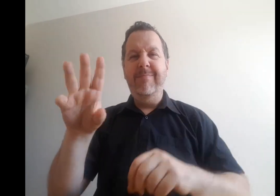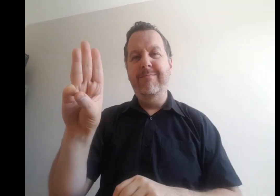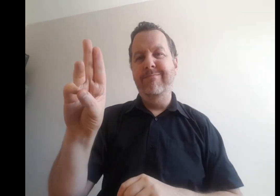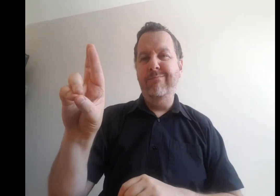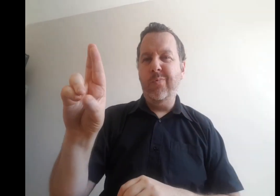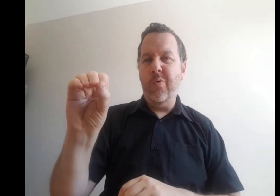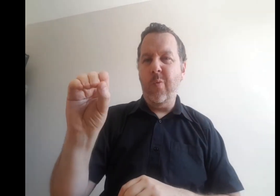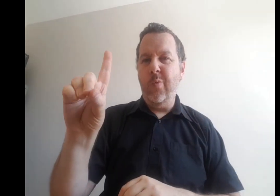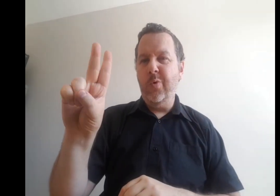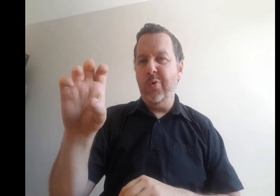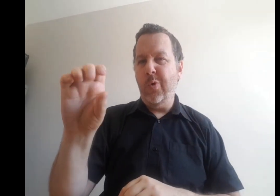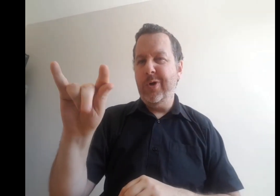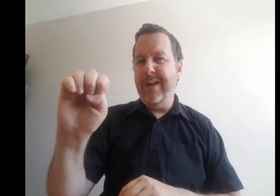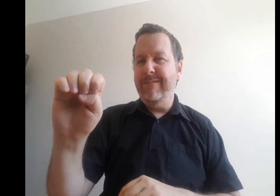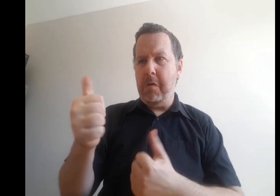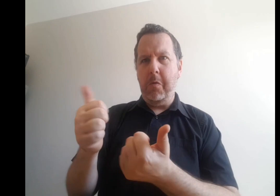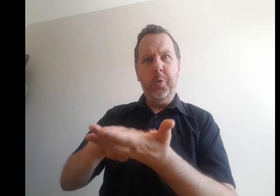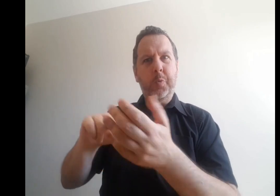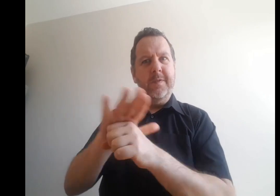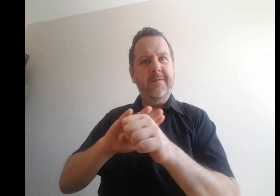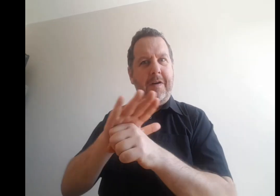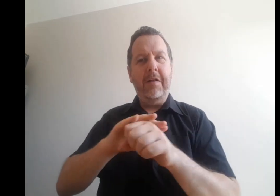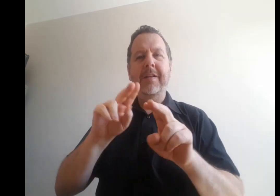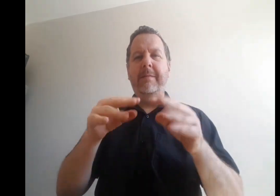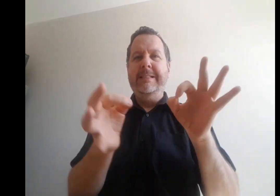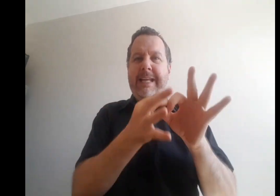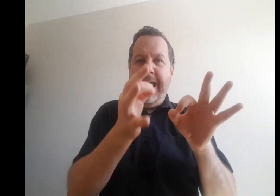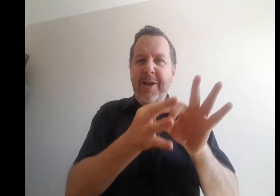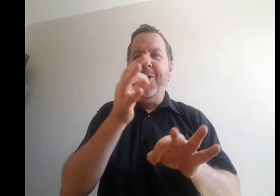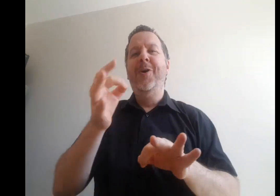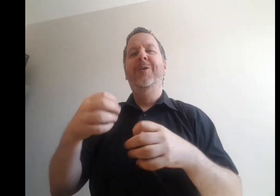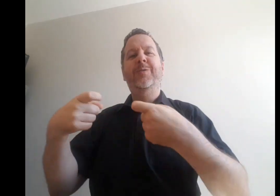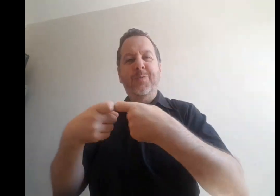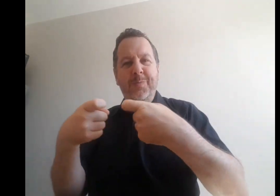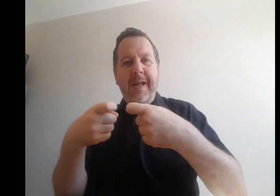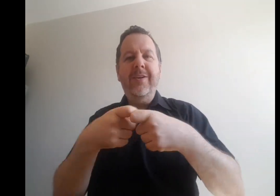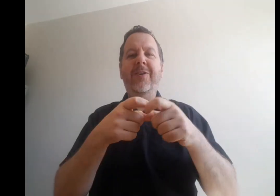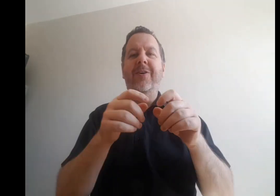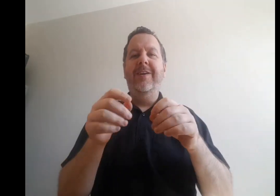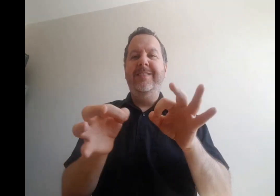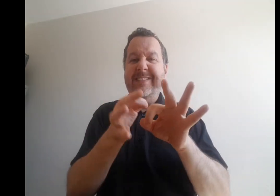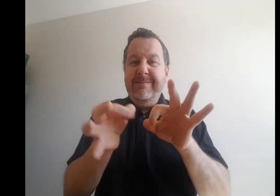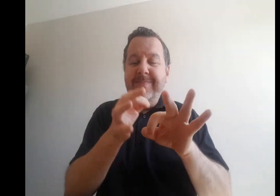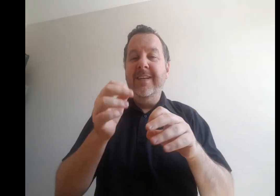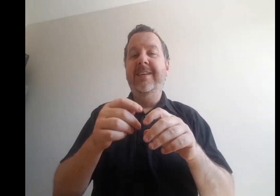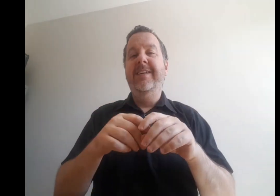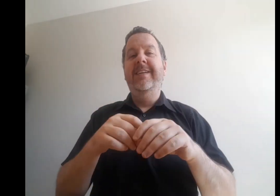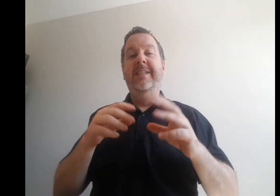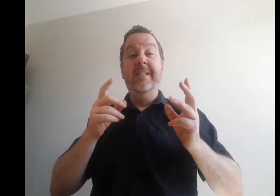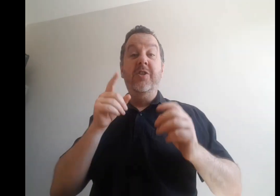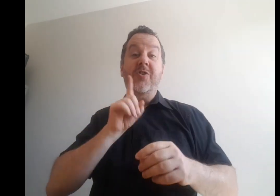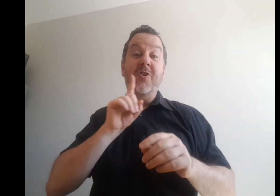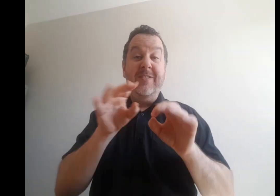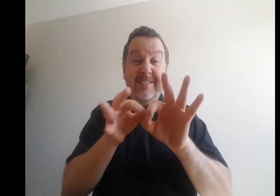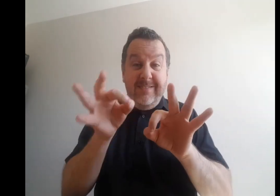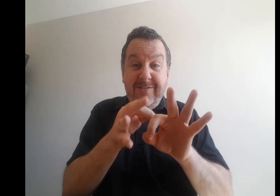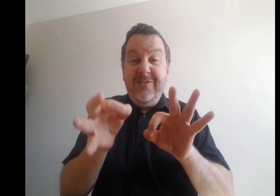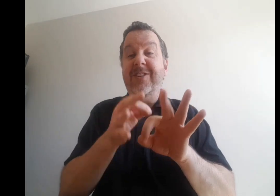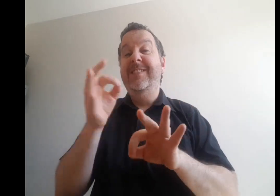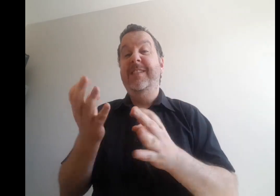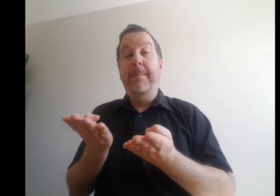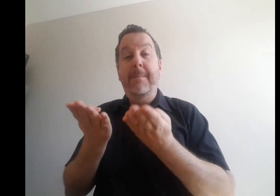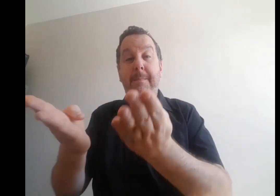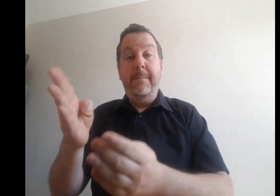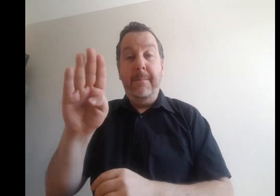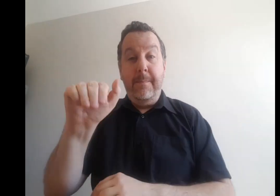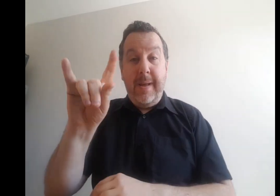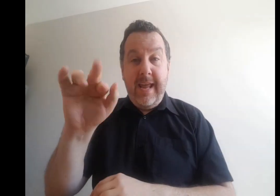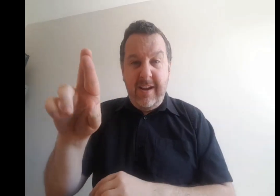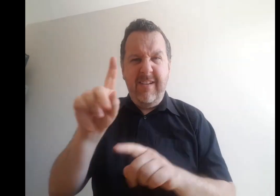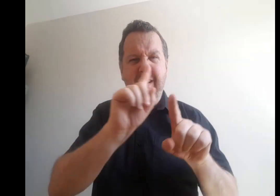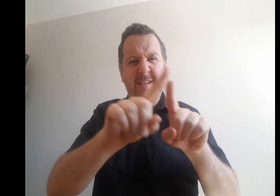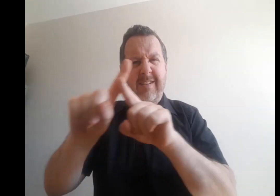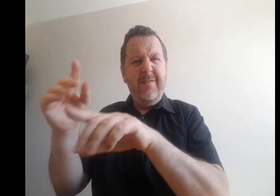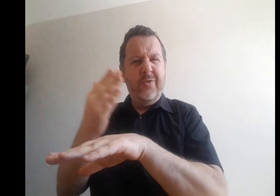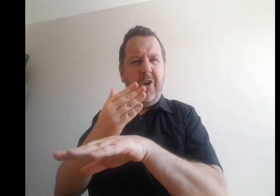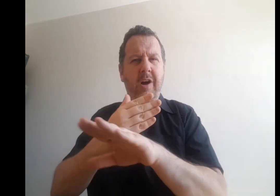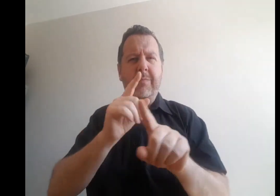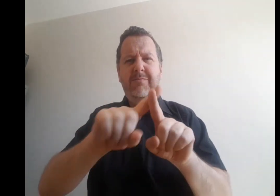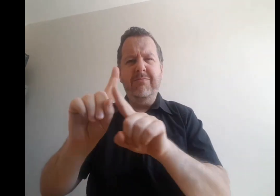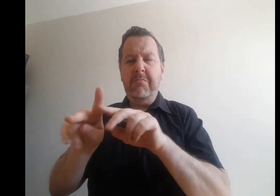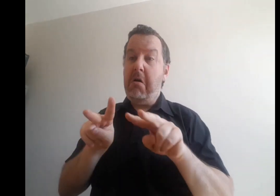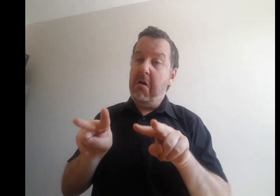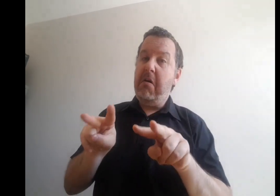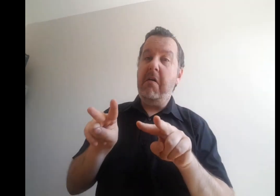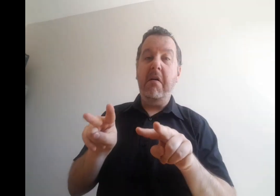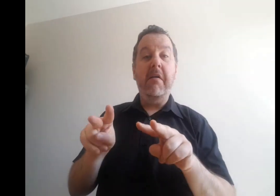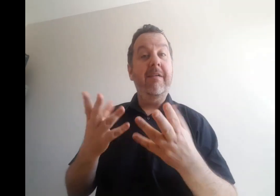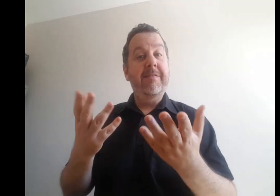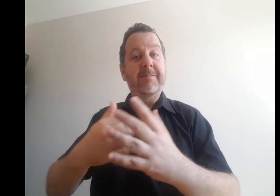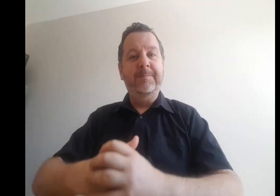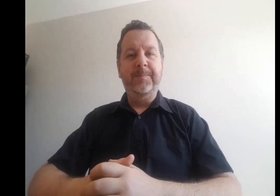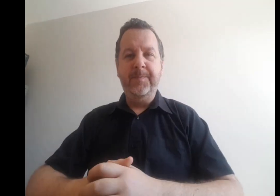'productive' members of society - tailors, shoemakers, seamstresses, bakers - a range of trades and jobs.